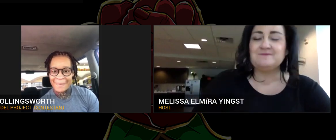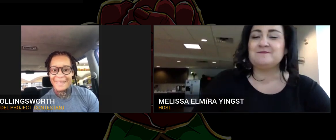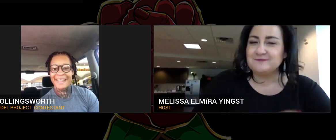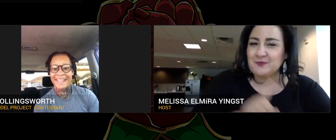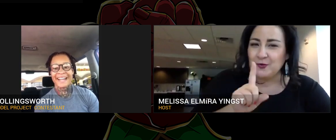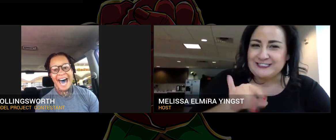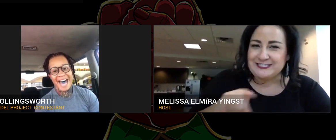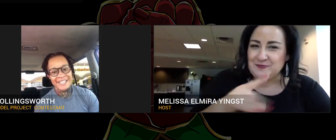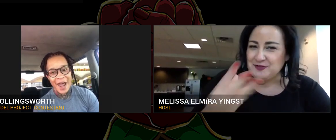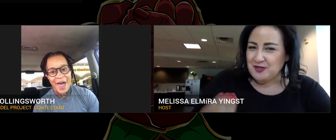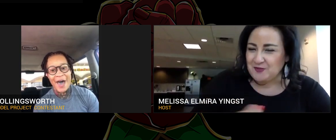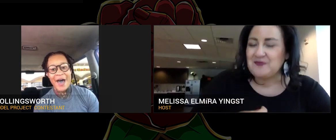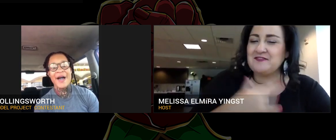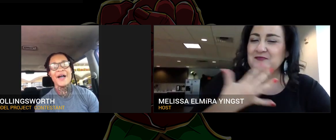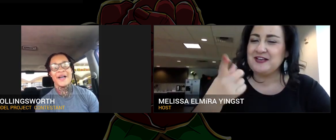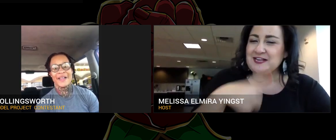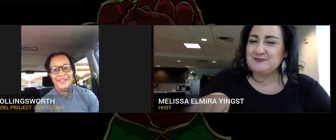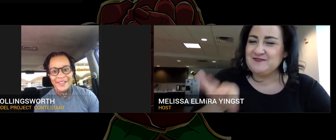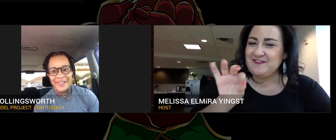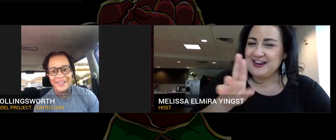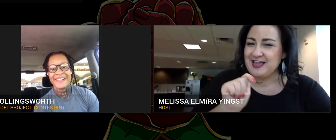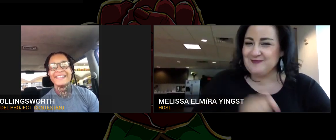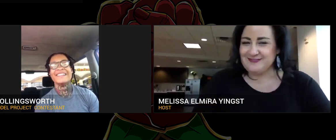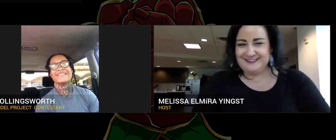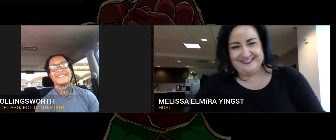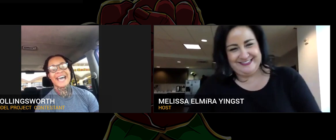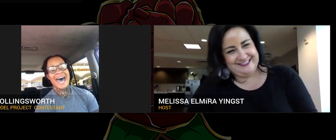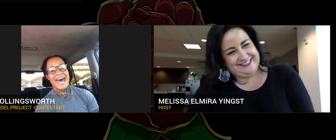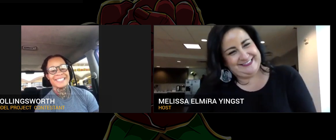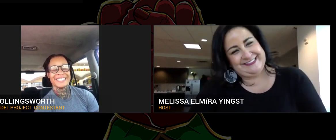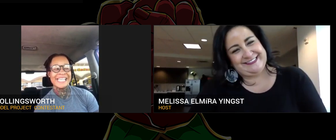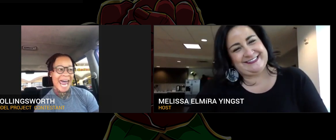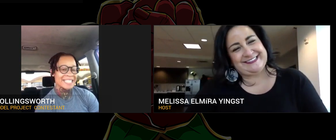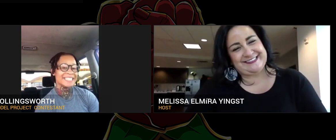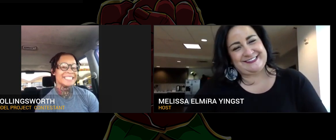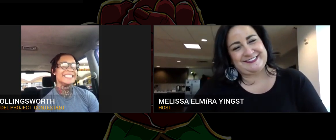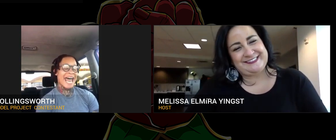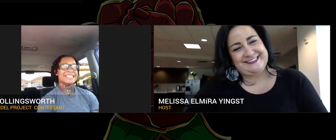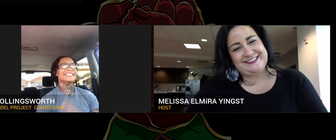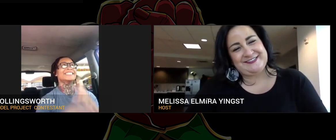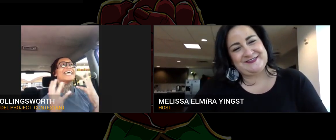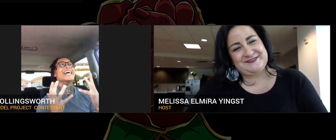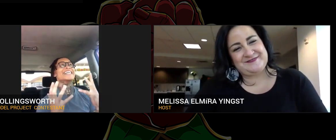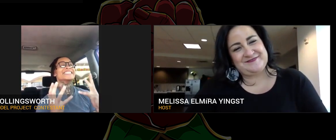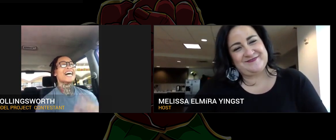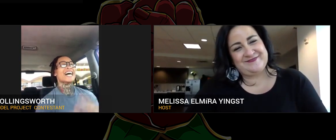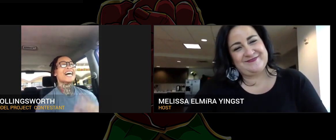Like where did you go? I will find out next week." Yes, yes, yes!